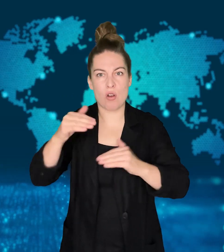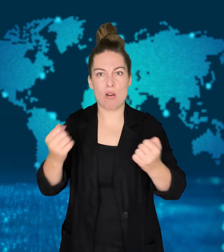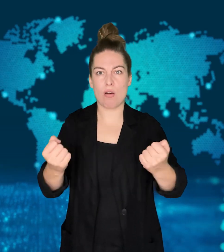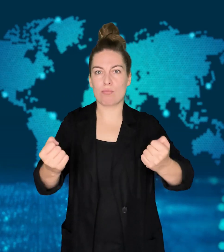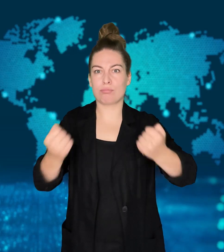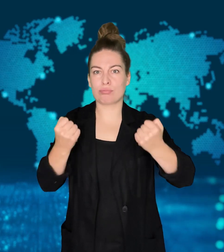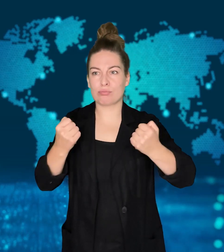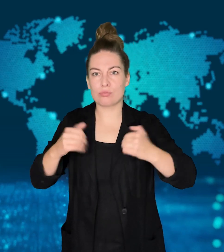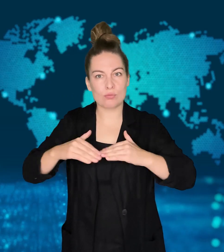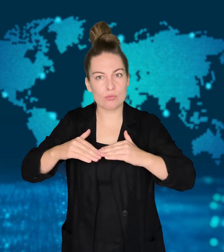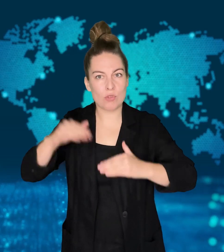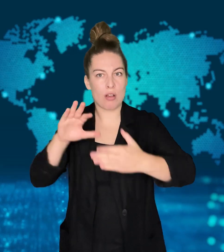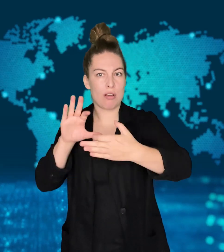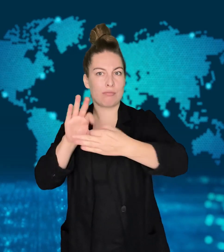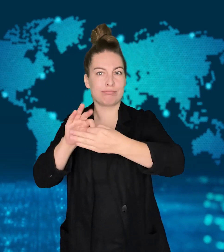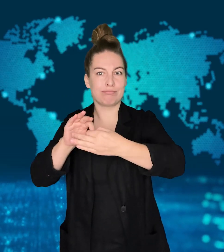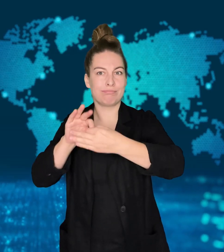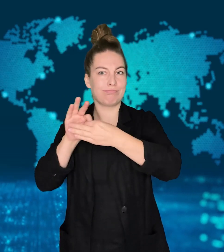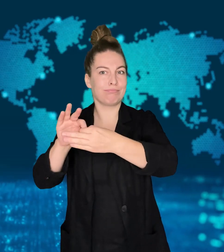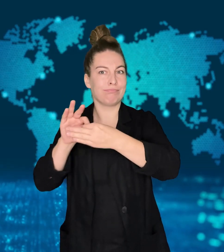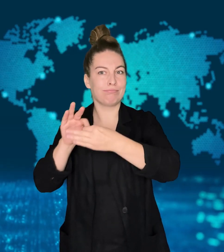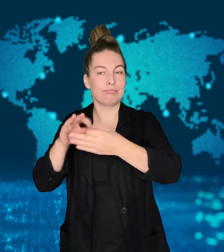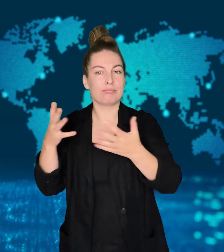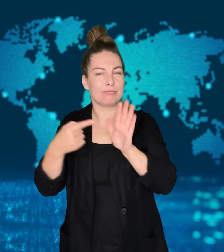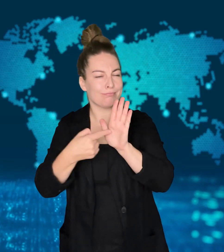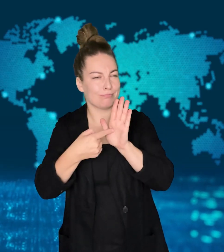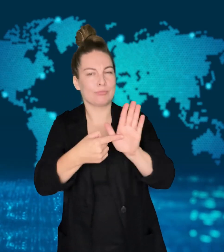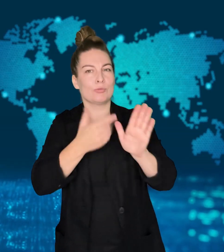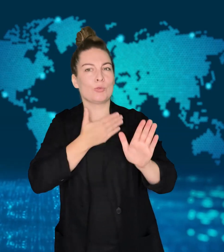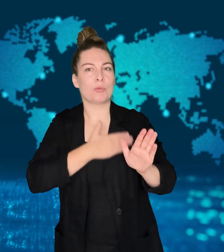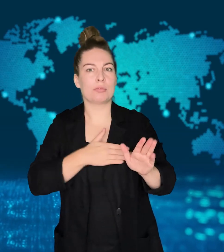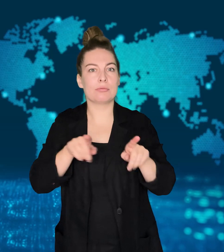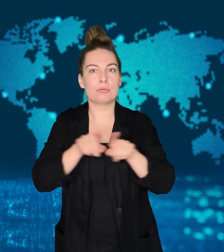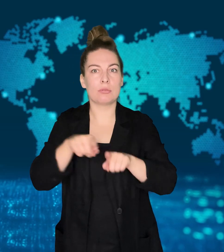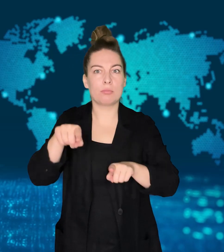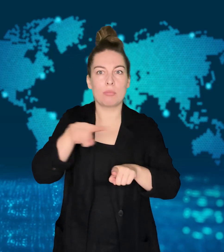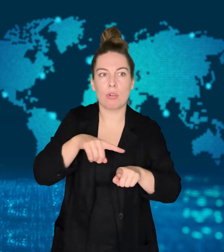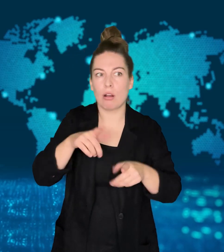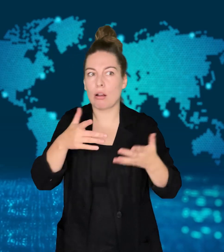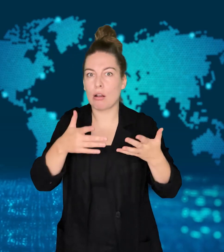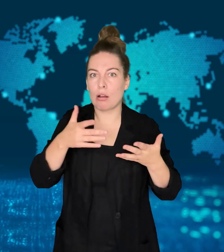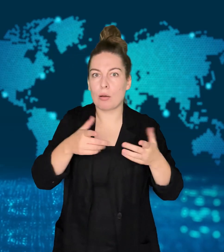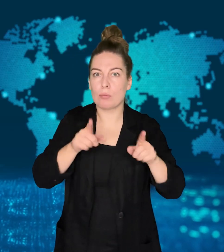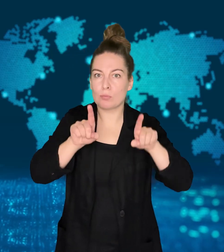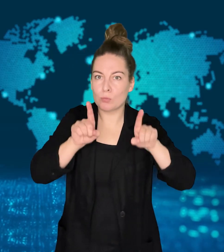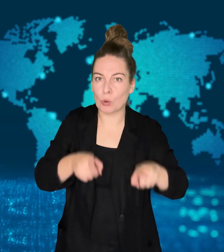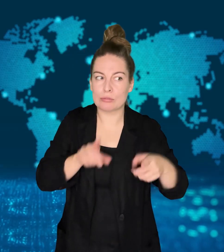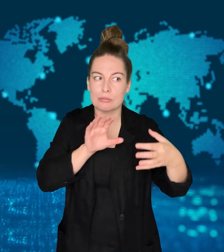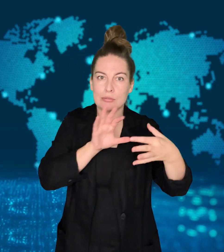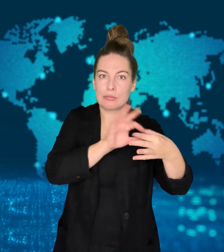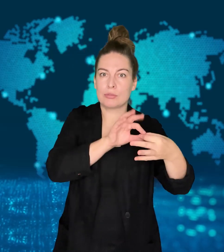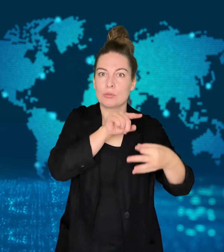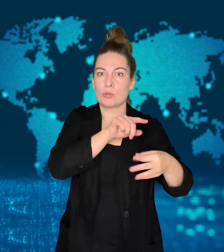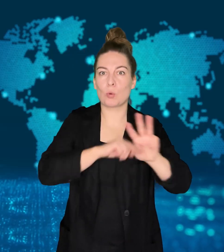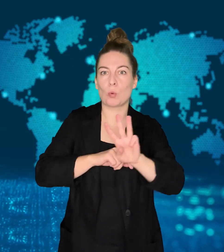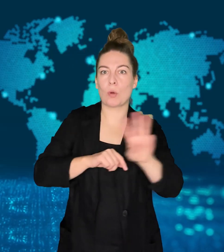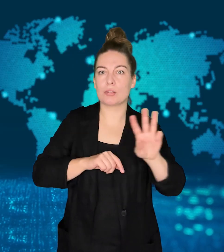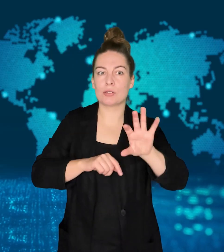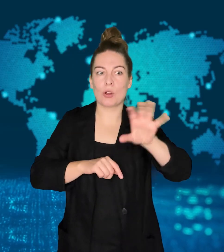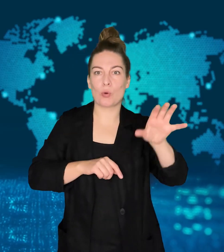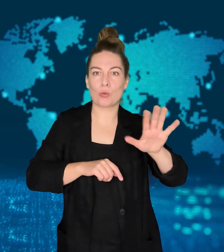and show that they will no longer be dominated by the western allies.